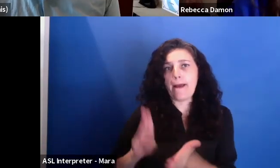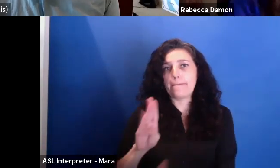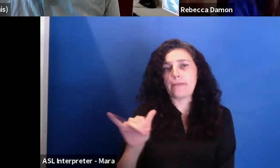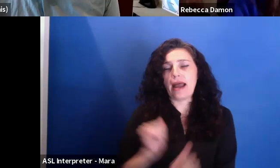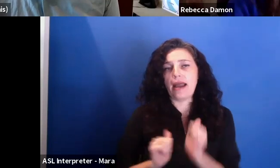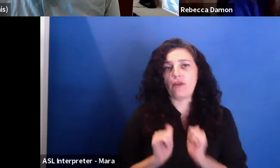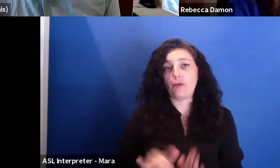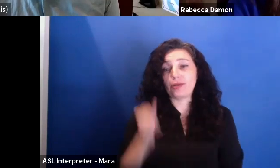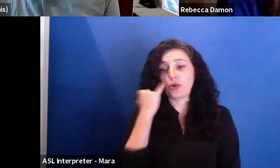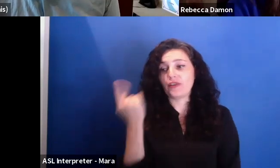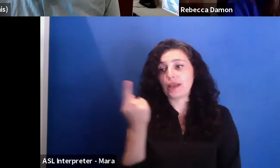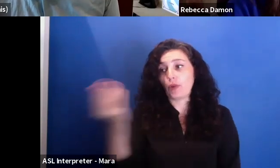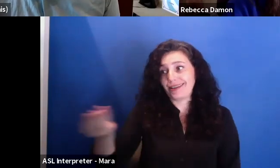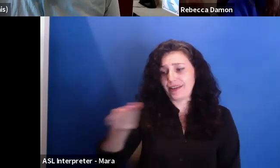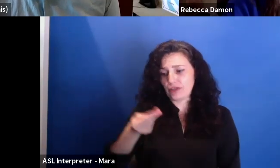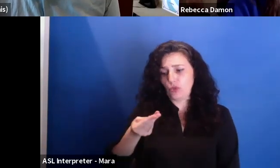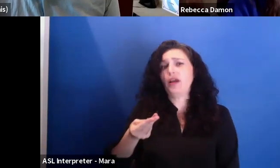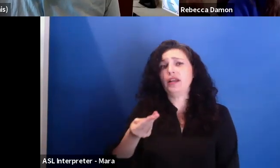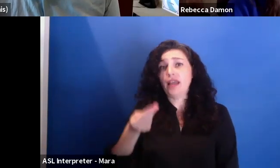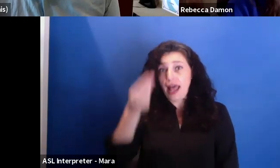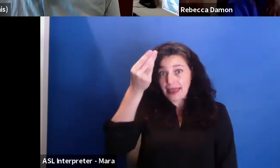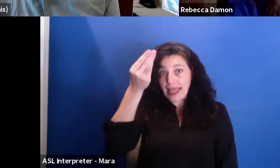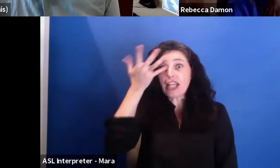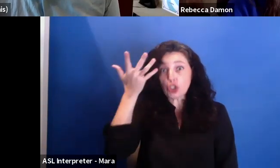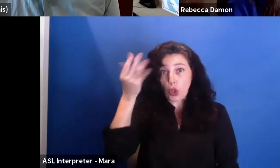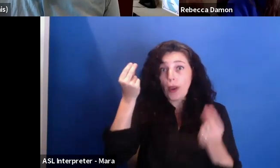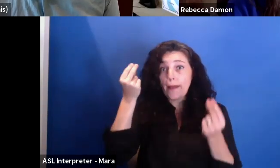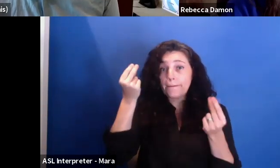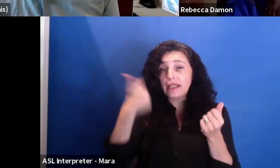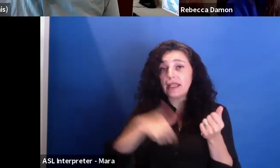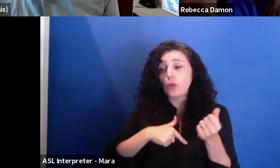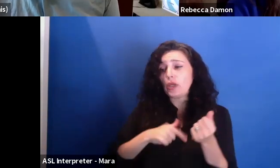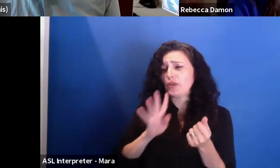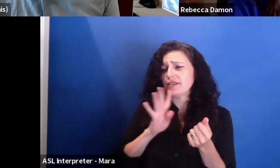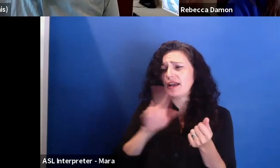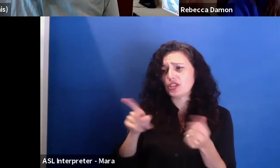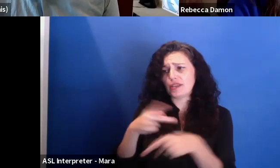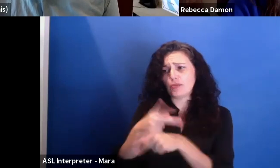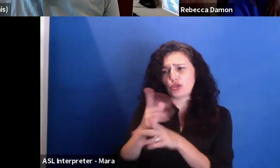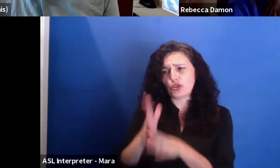please alert us immediately and we will address it with the producer. I do want to note it is okay for them to ask you to